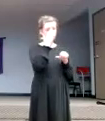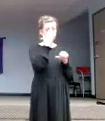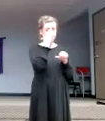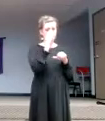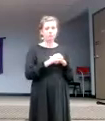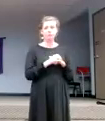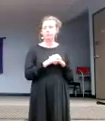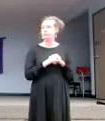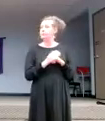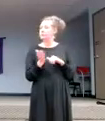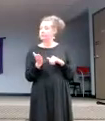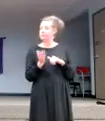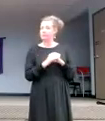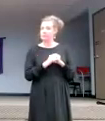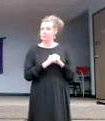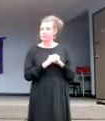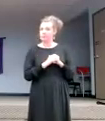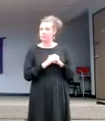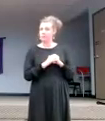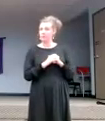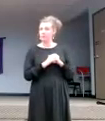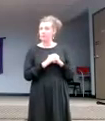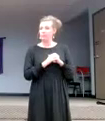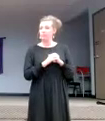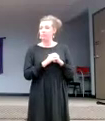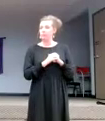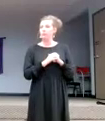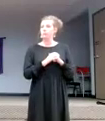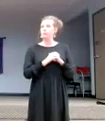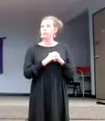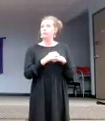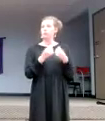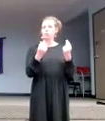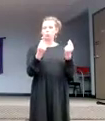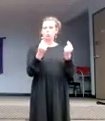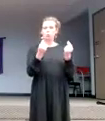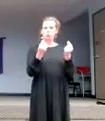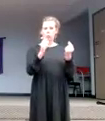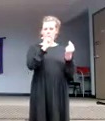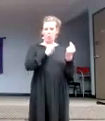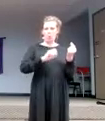see you have a question here. What are they going to do with the existing septic things,